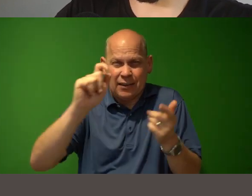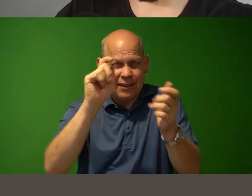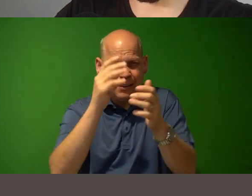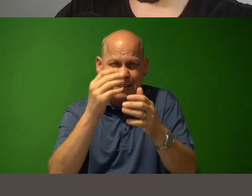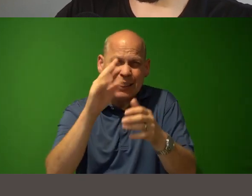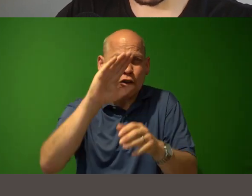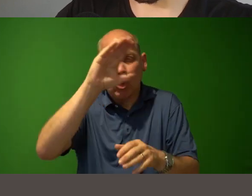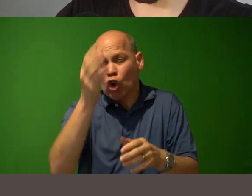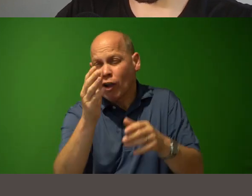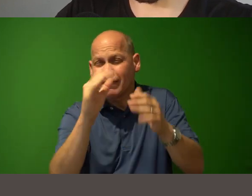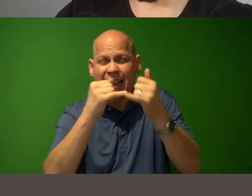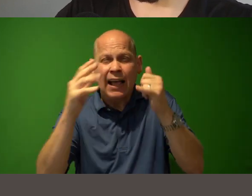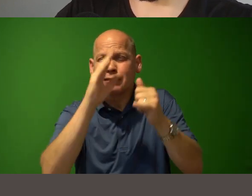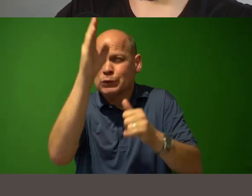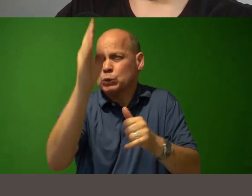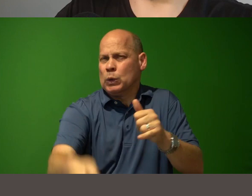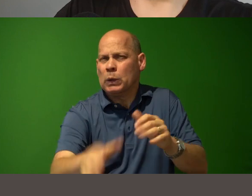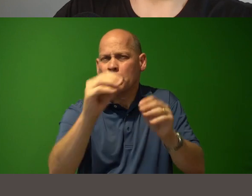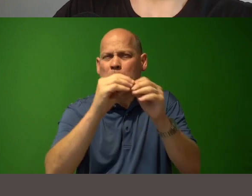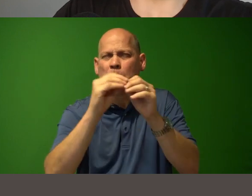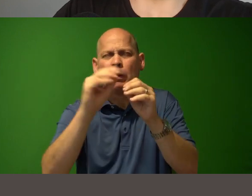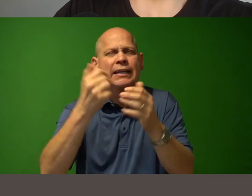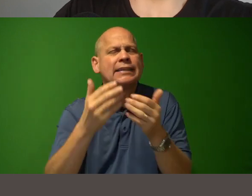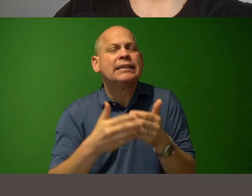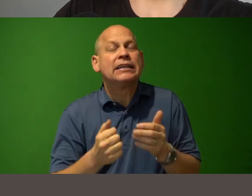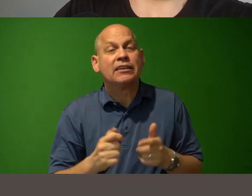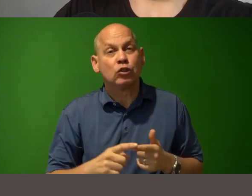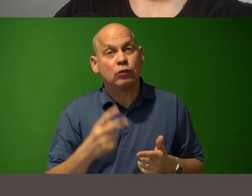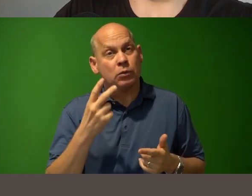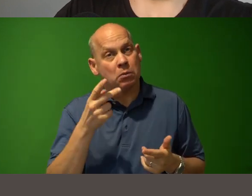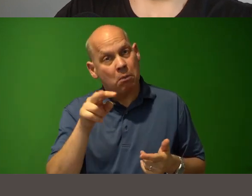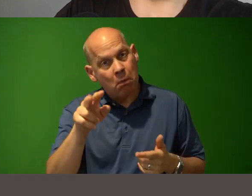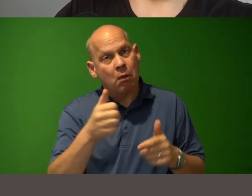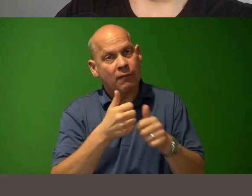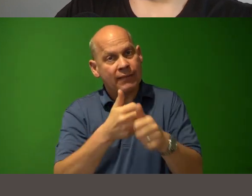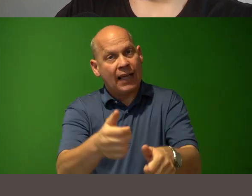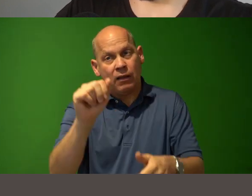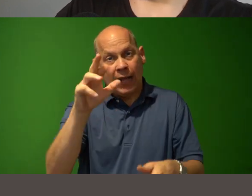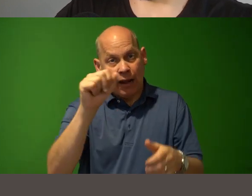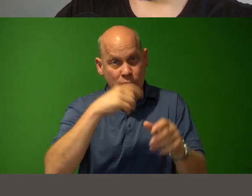out the curved lines a little bit to make it a little easier to follow where the arrows are going.